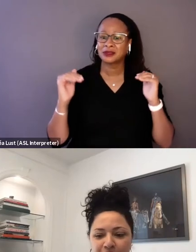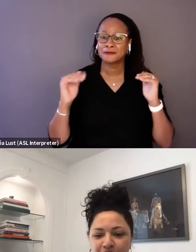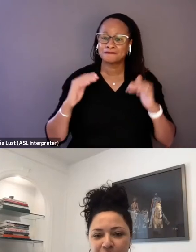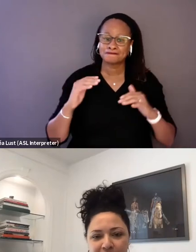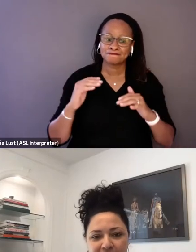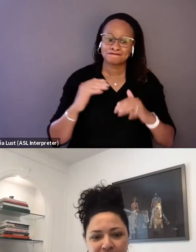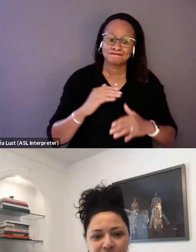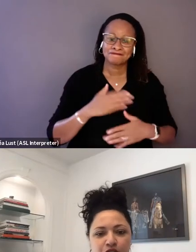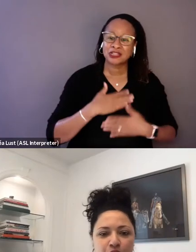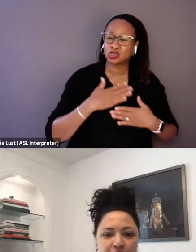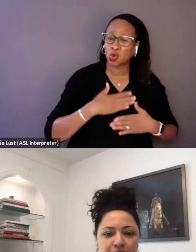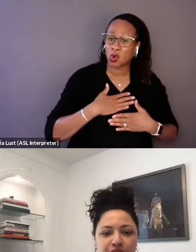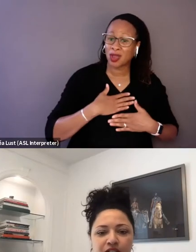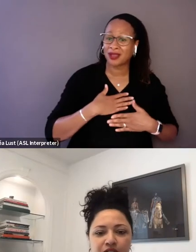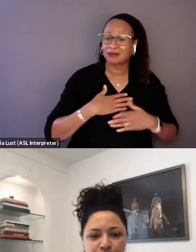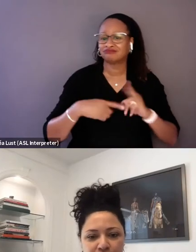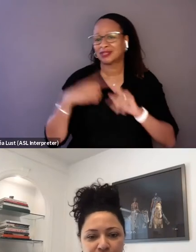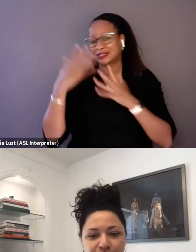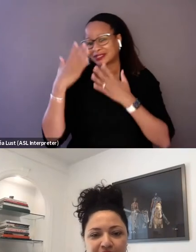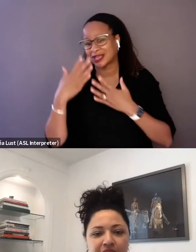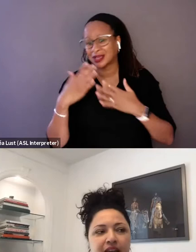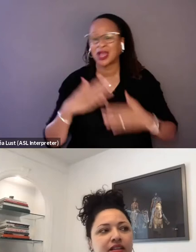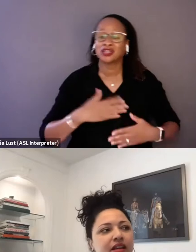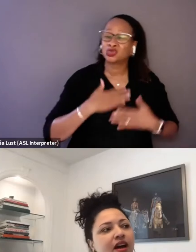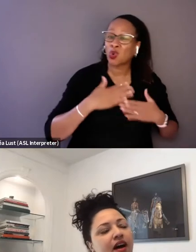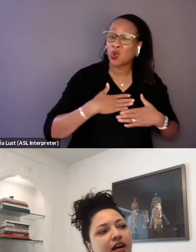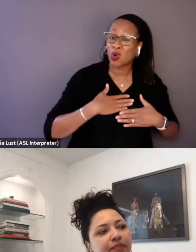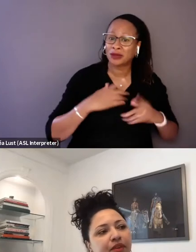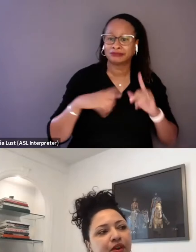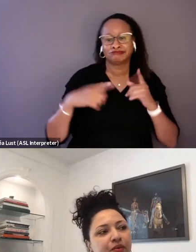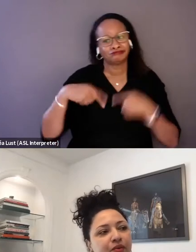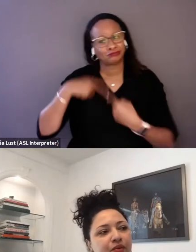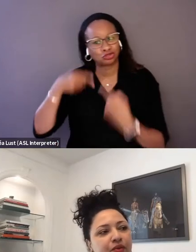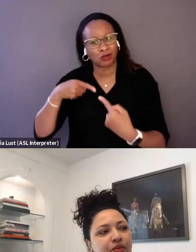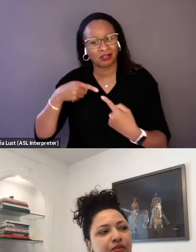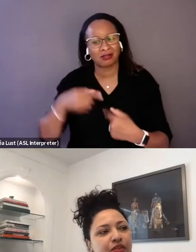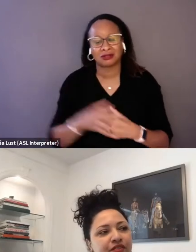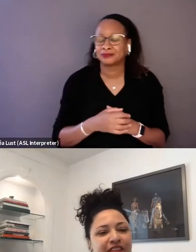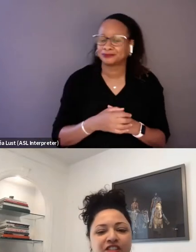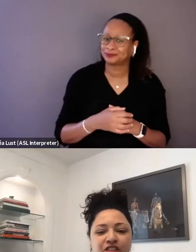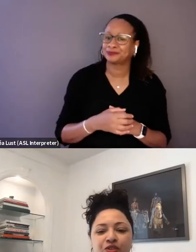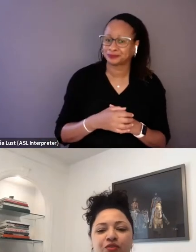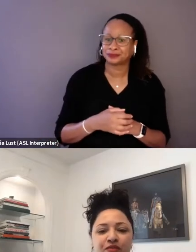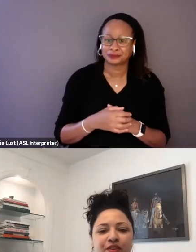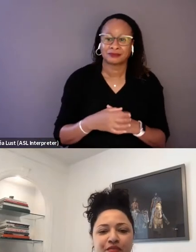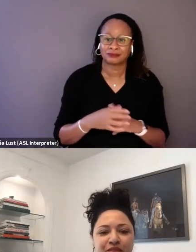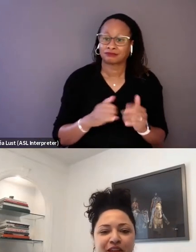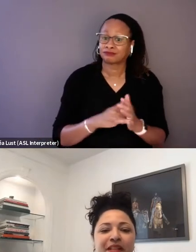but also sadness, joy, but also struggle. Right? And you know, that's the truth of the community.